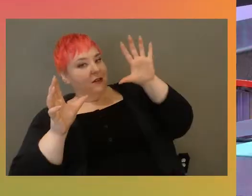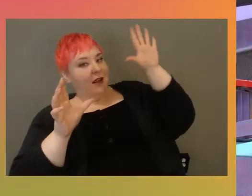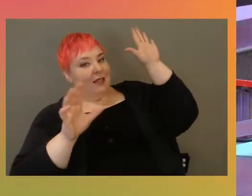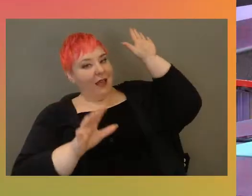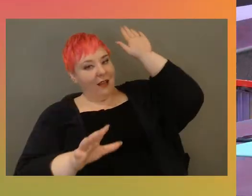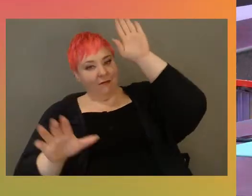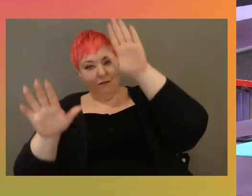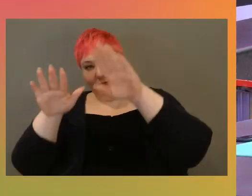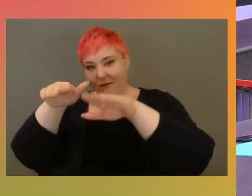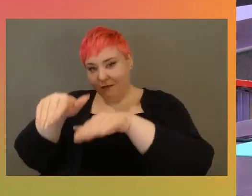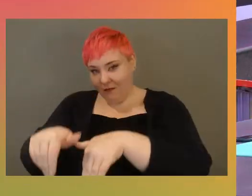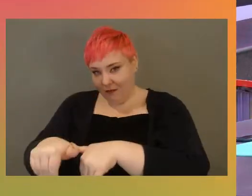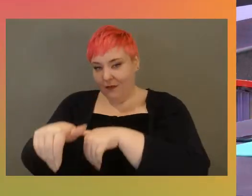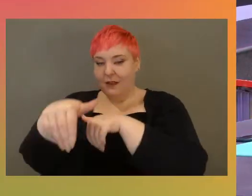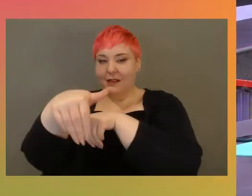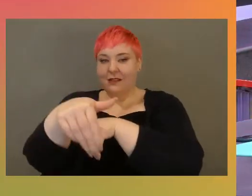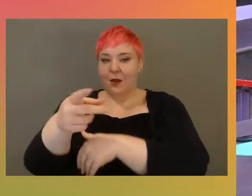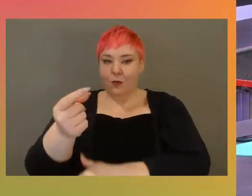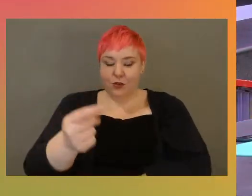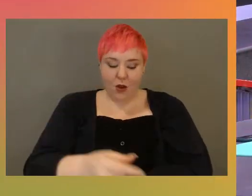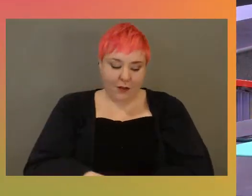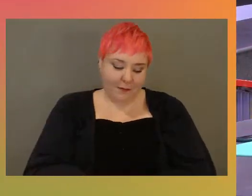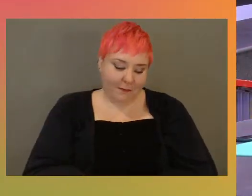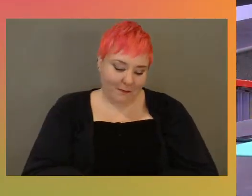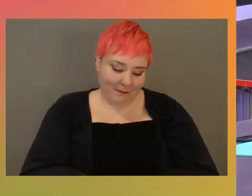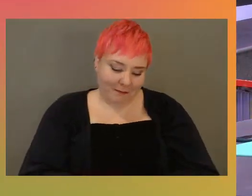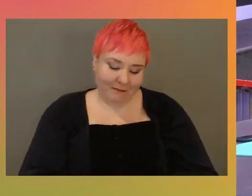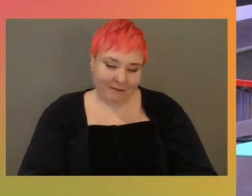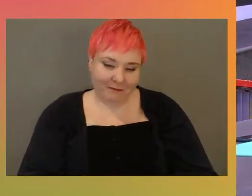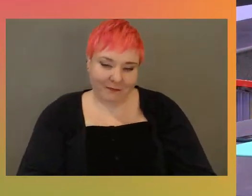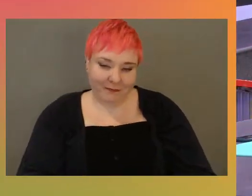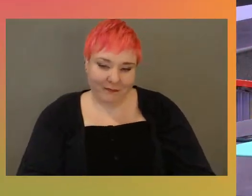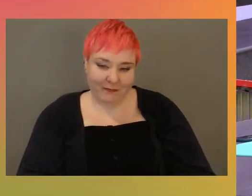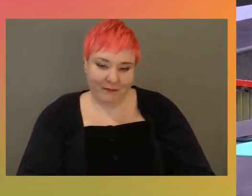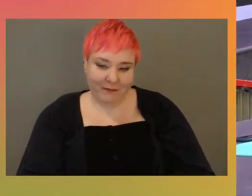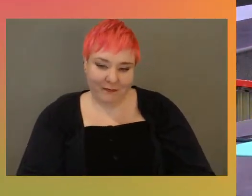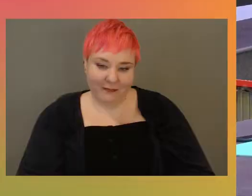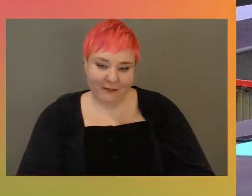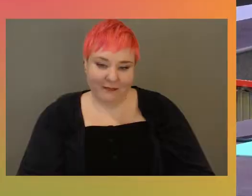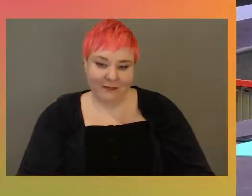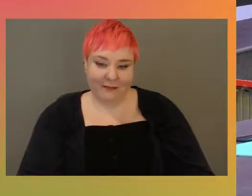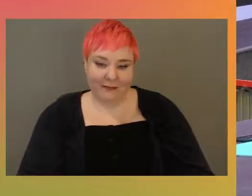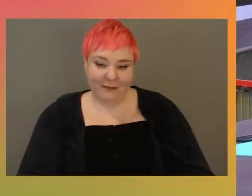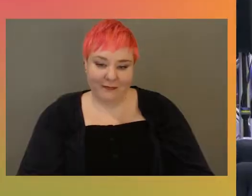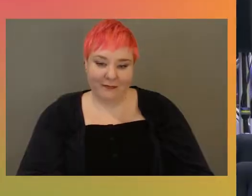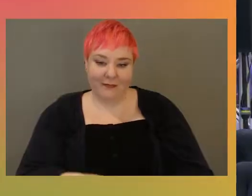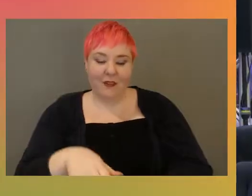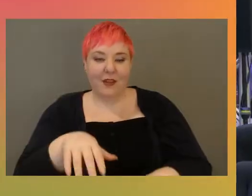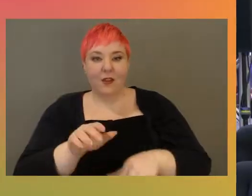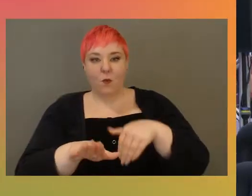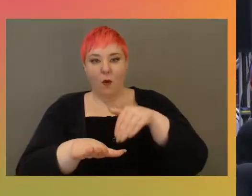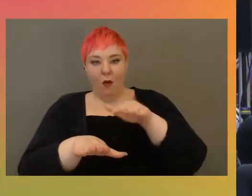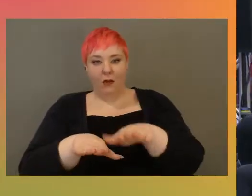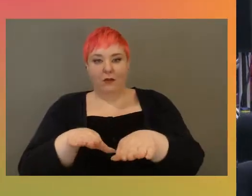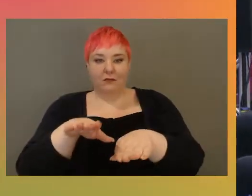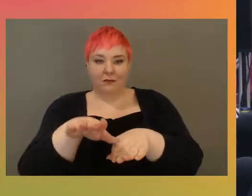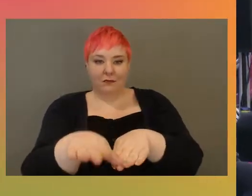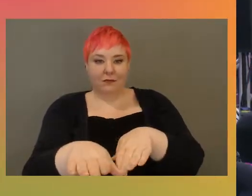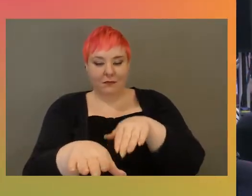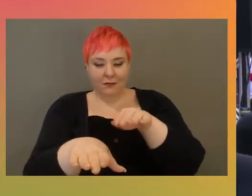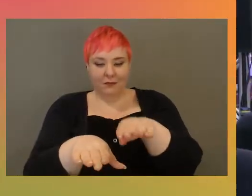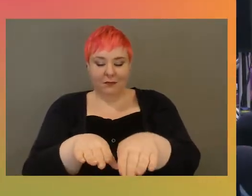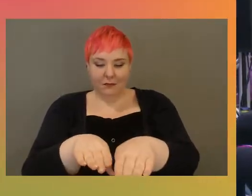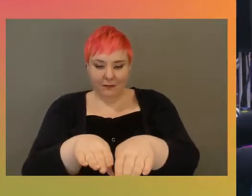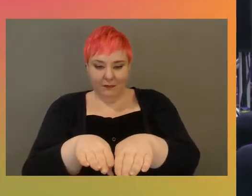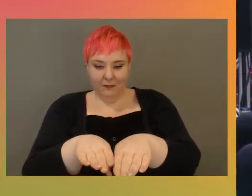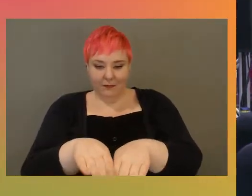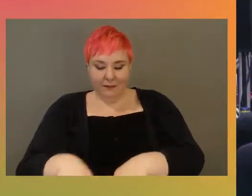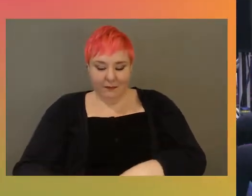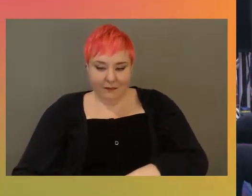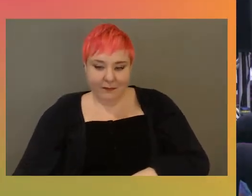AND THEN TURN A BIT MORE.